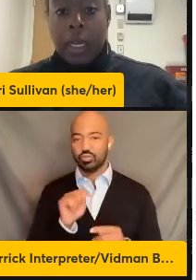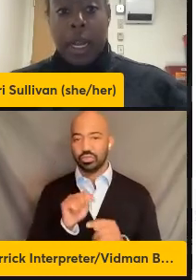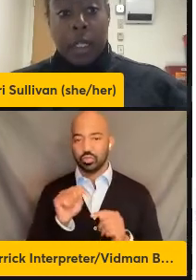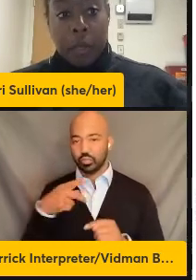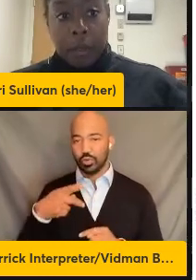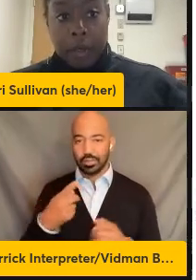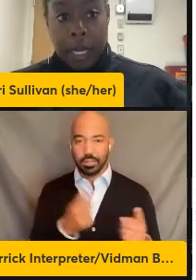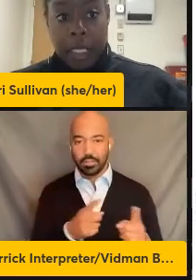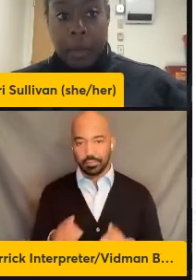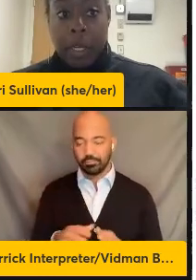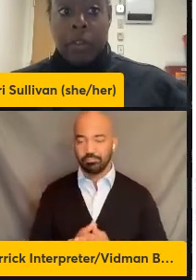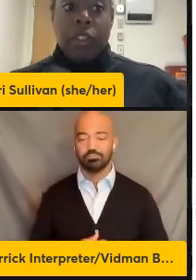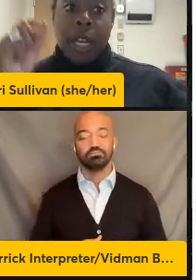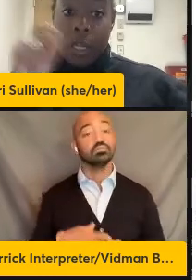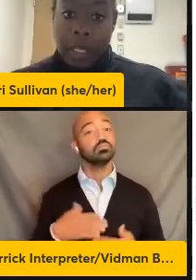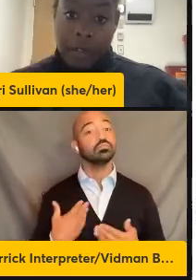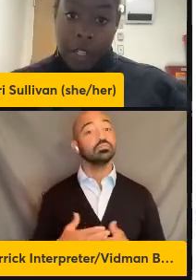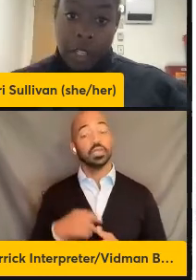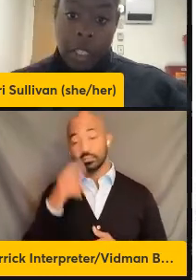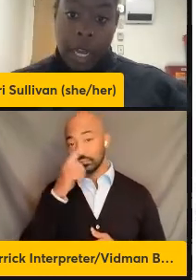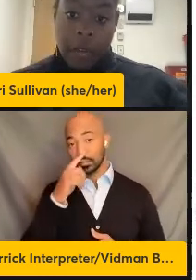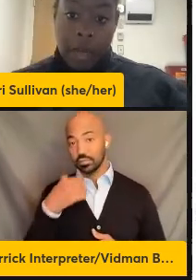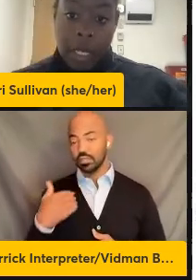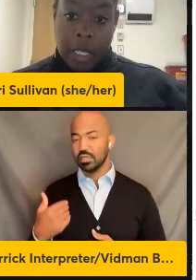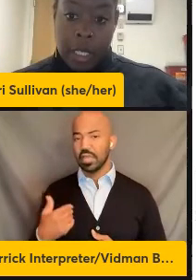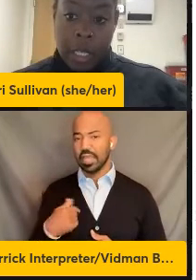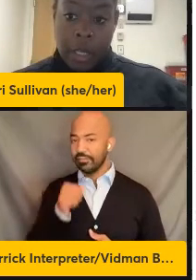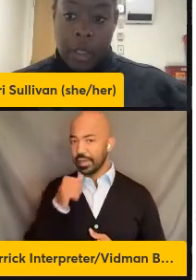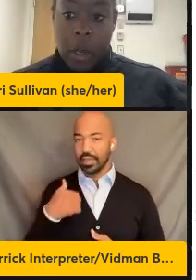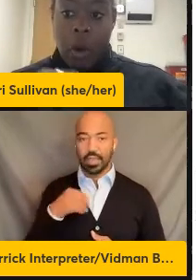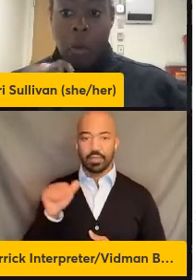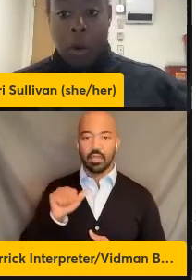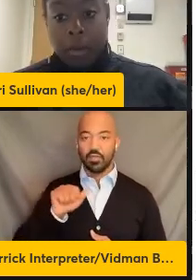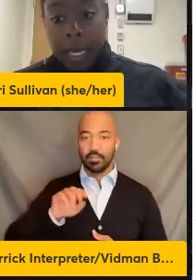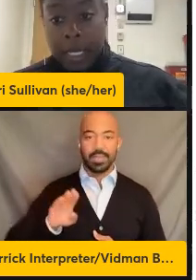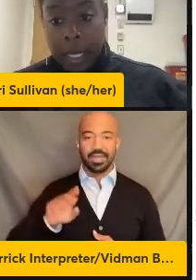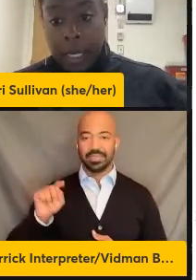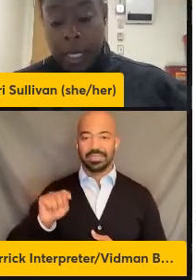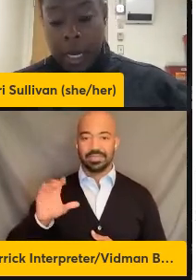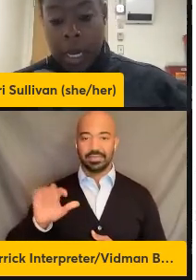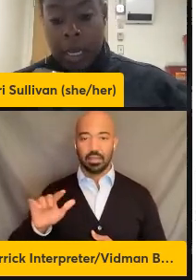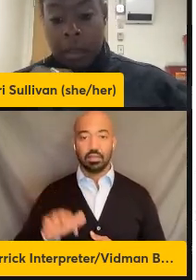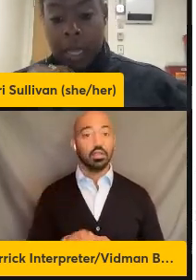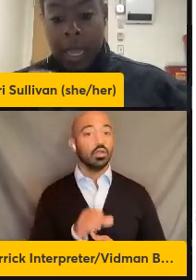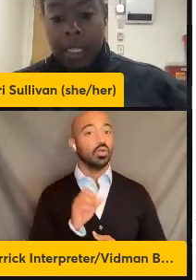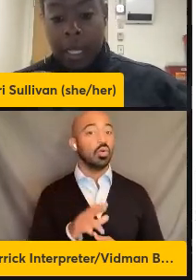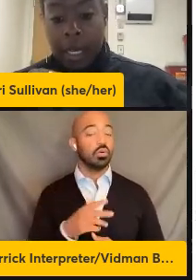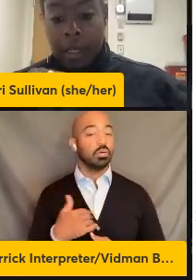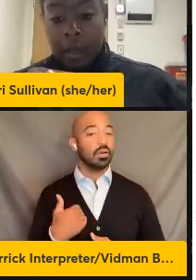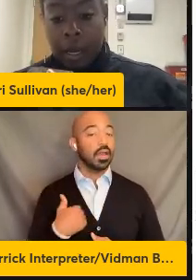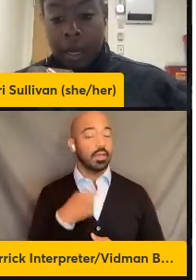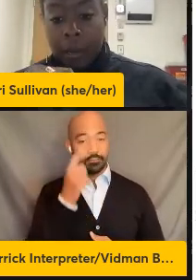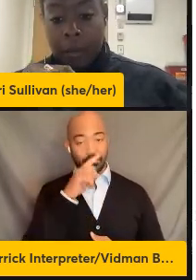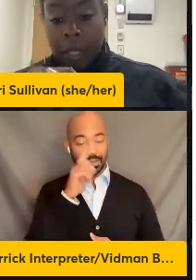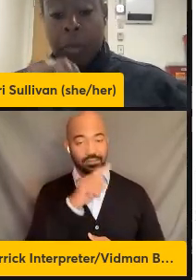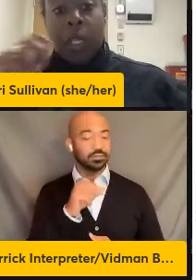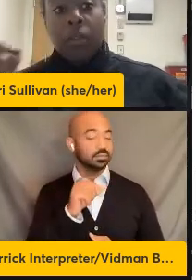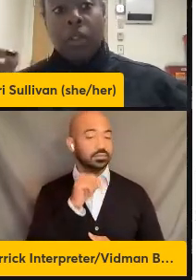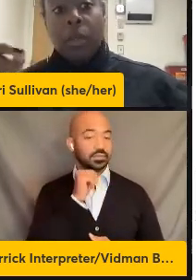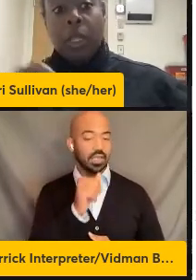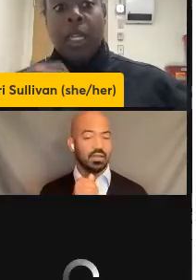Next, we use mice that were either genetically deficient in alpha beta T cells, or mice that lacked that we treated with an